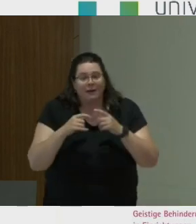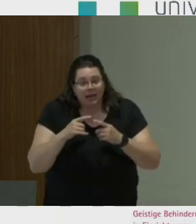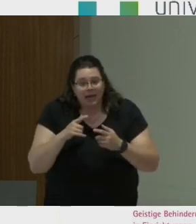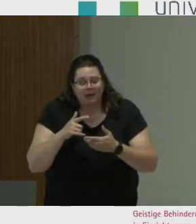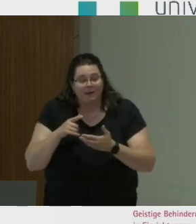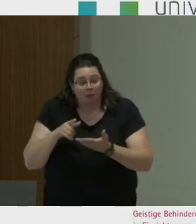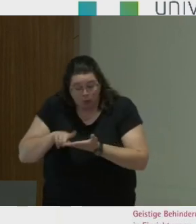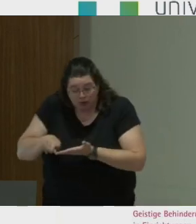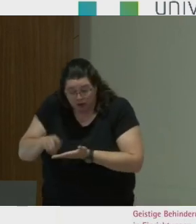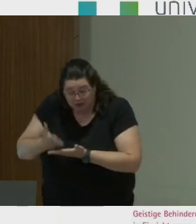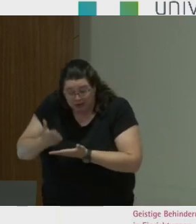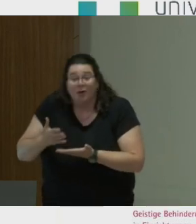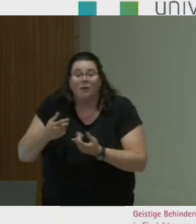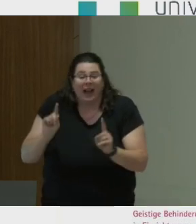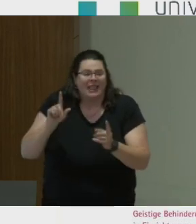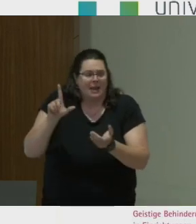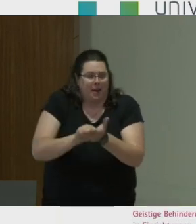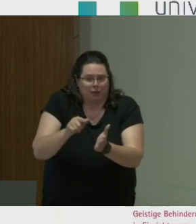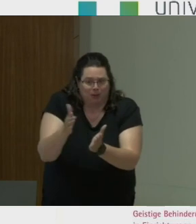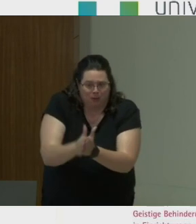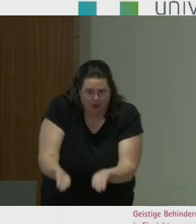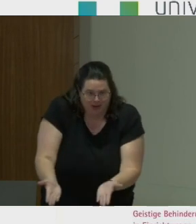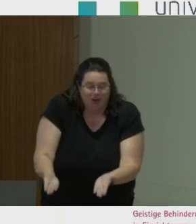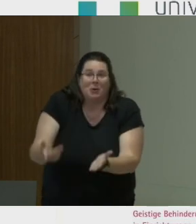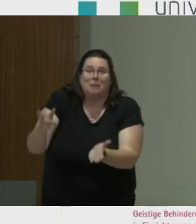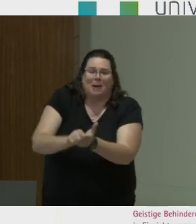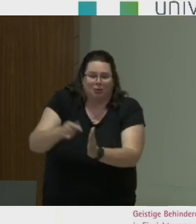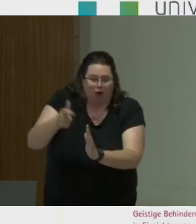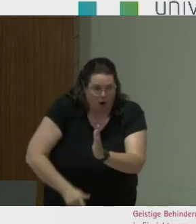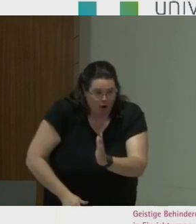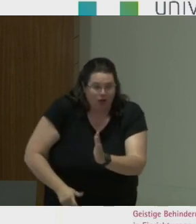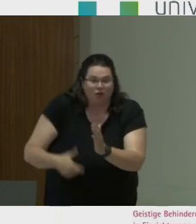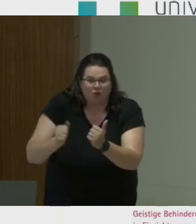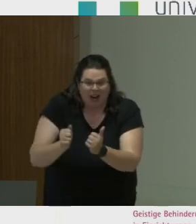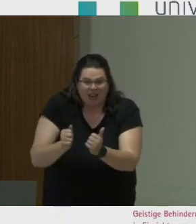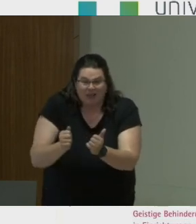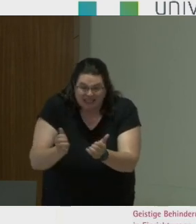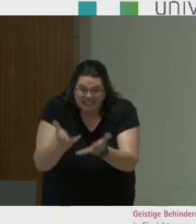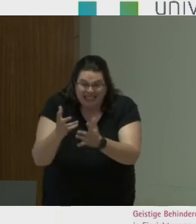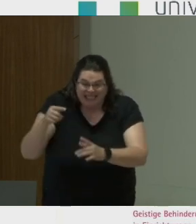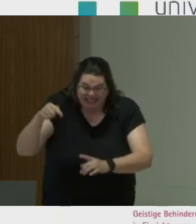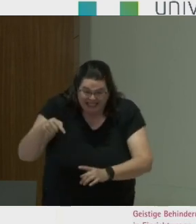We published an article series. So just to tell you it's only some years ago.